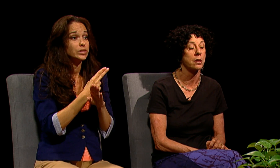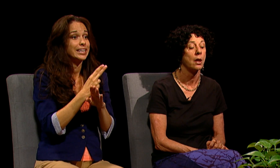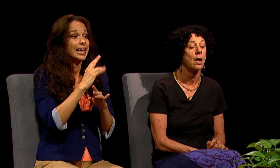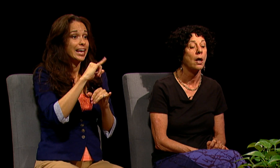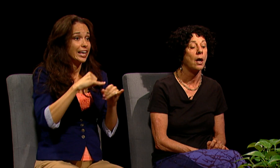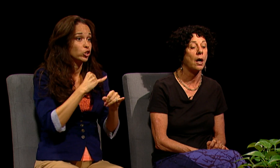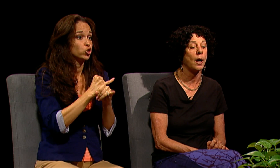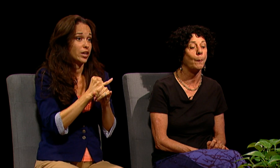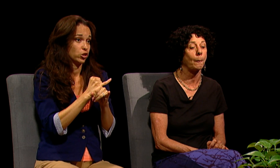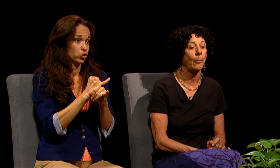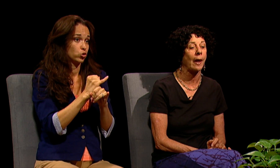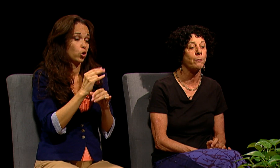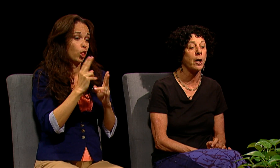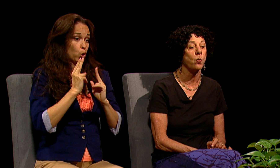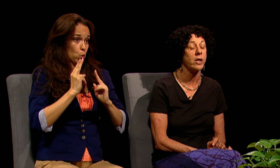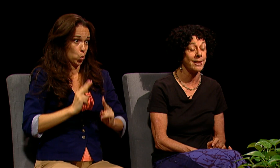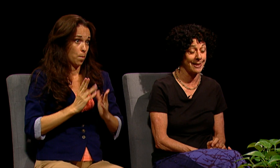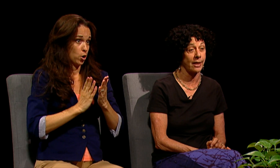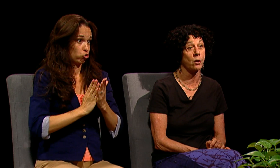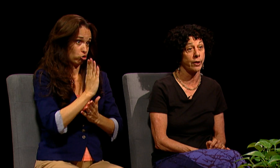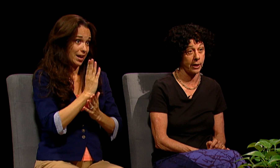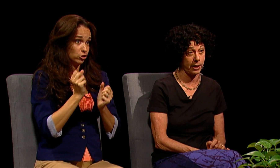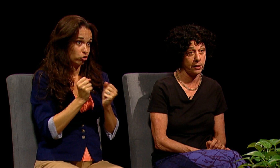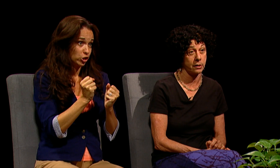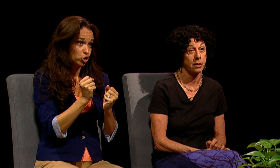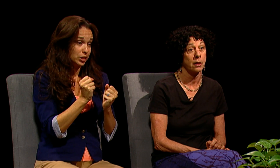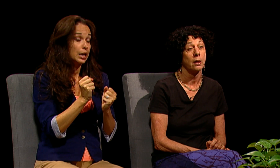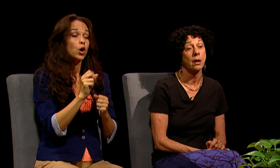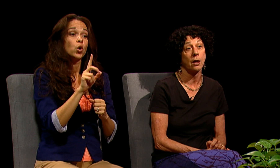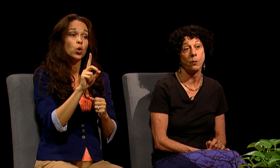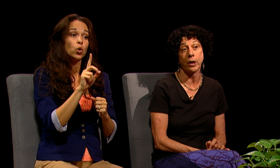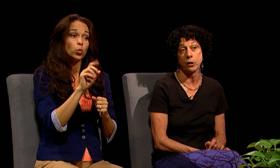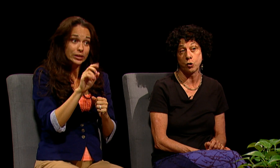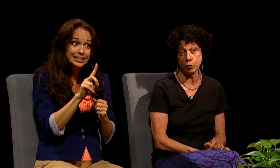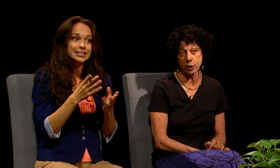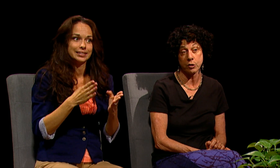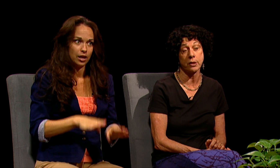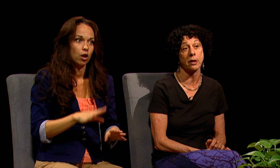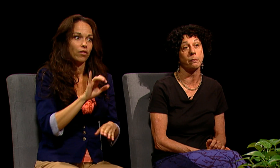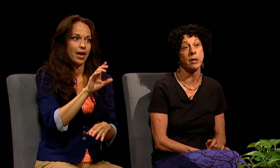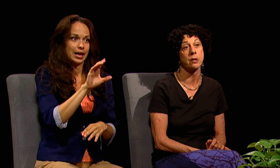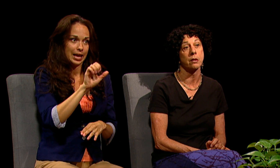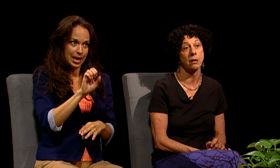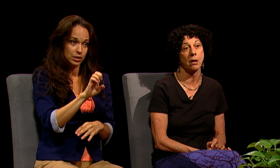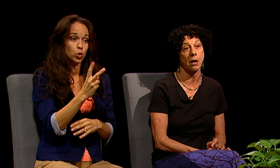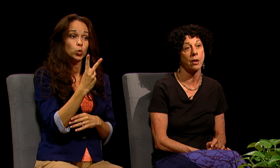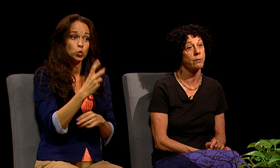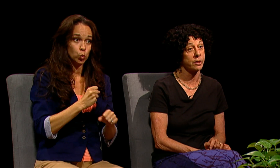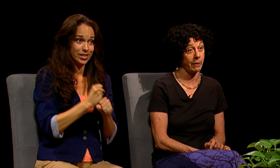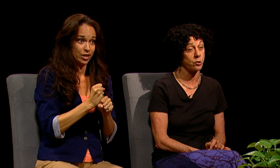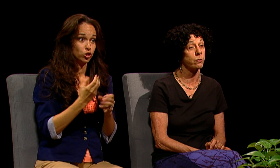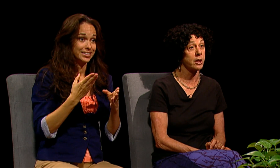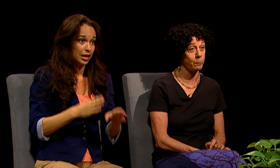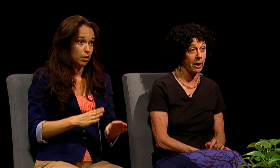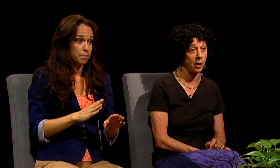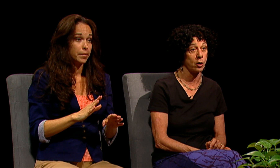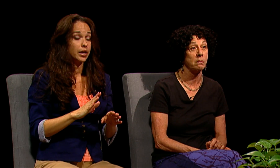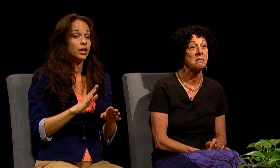BUT WE DID SETTLE THE CASE. WE HAD A TWO-YEAR SETTLEMENT THAT WAS ABOUT TO EXPIRE,